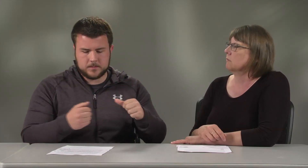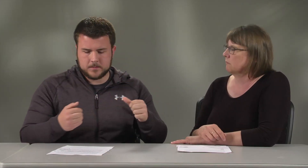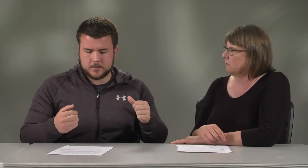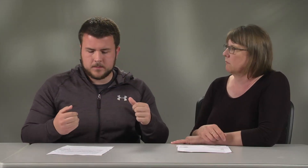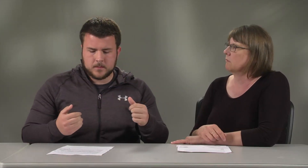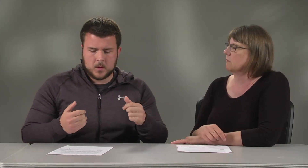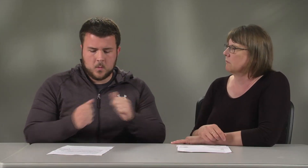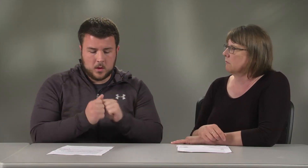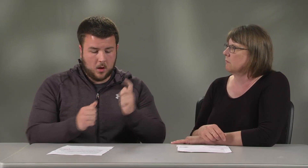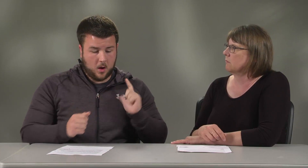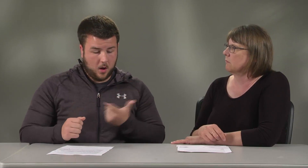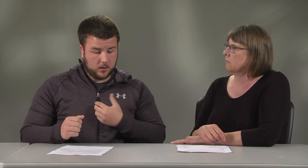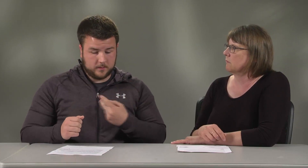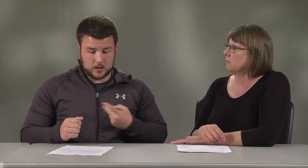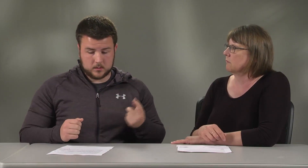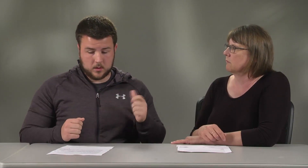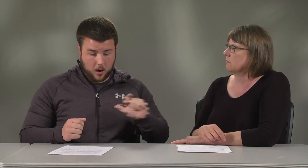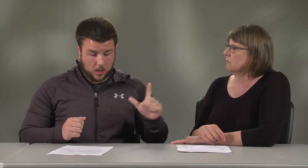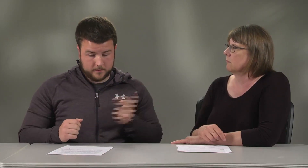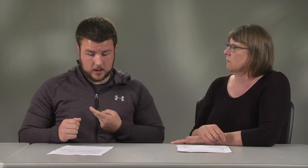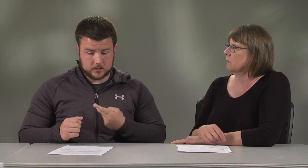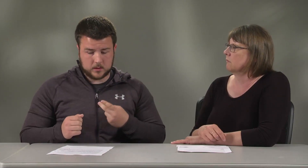which was the unwritten rules of socializing.